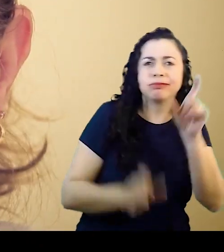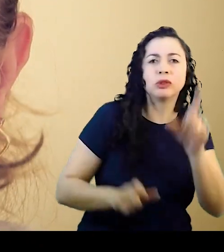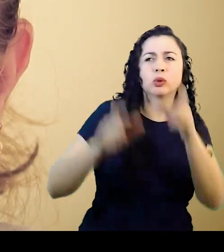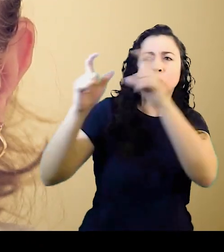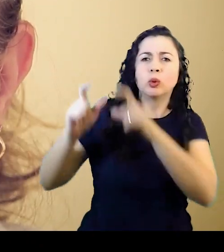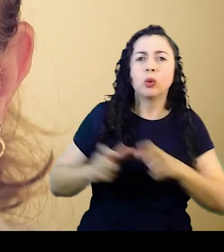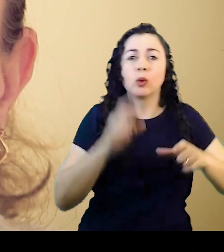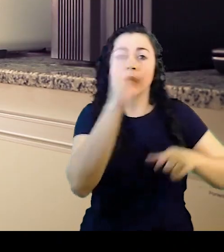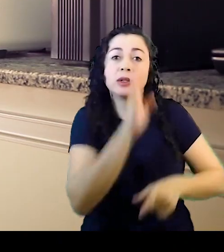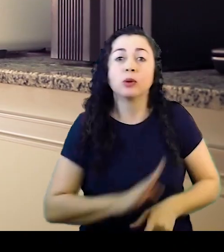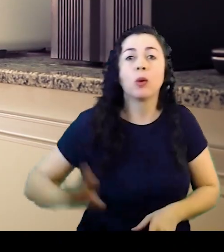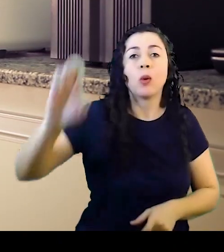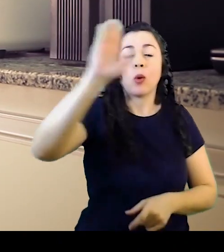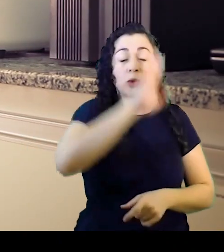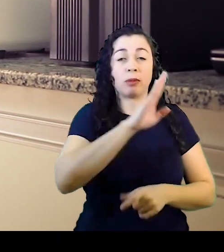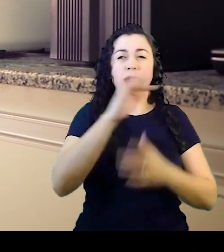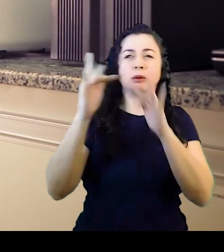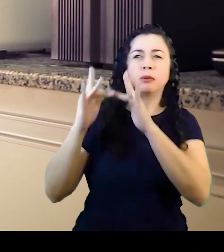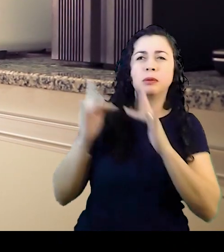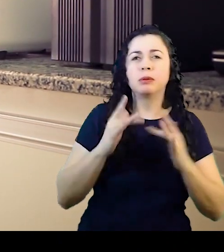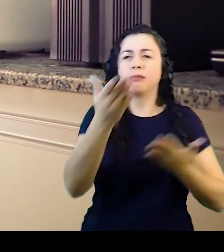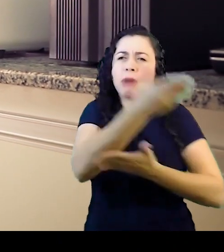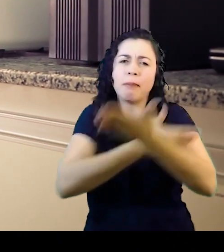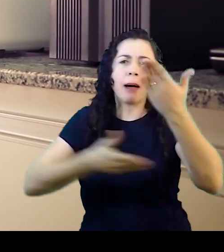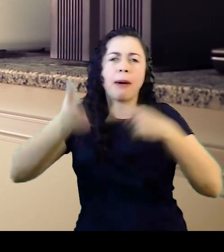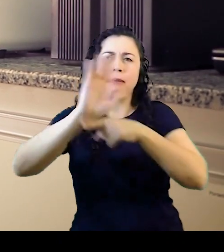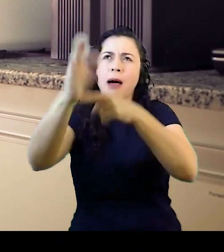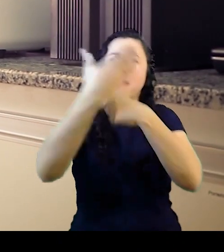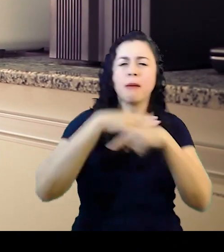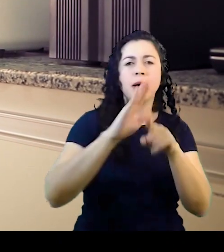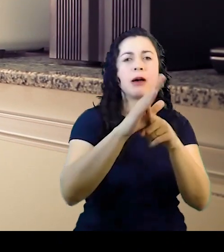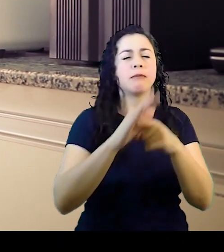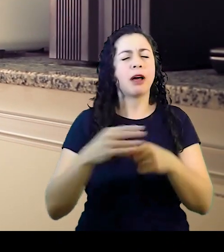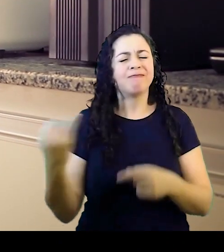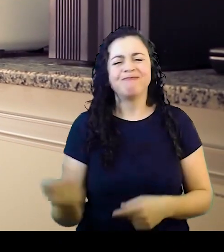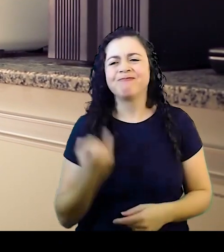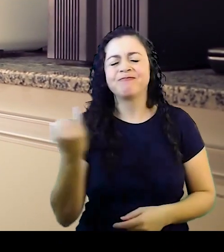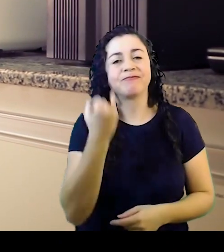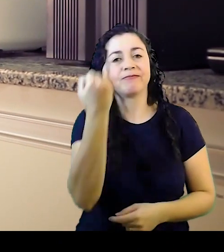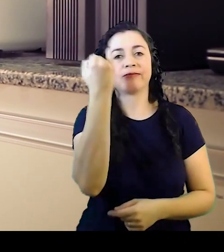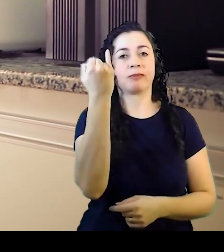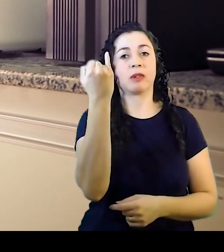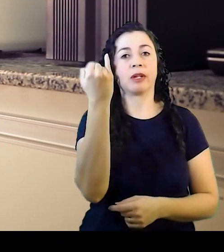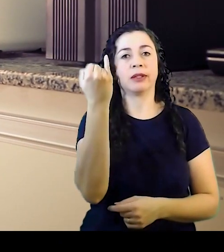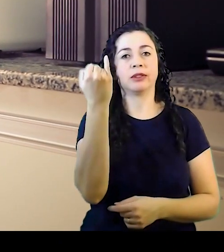places in Brazil. This collaboration has been essential so that this